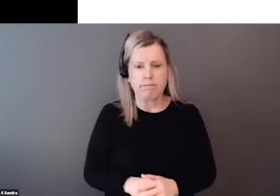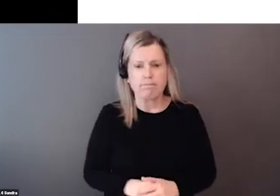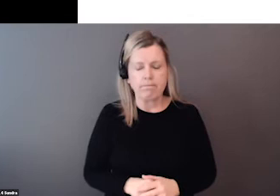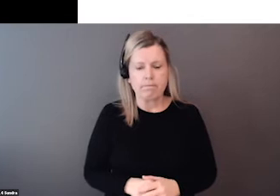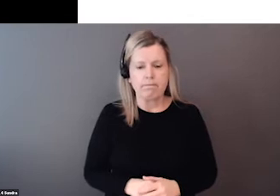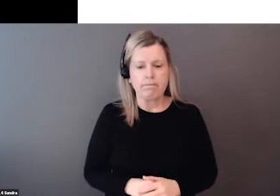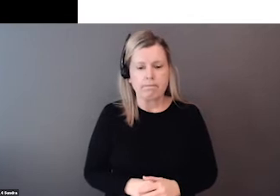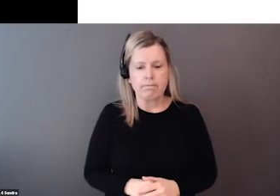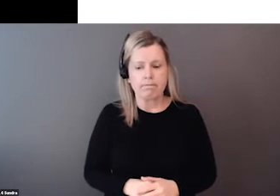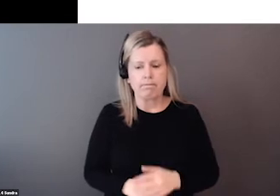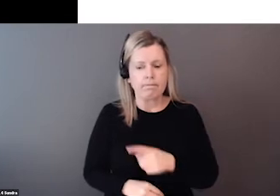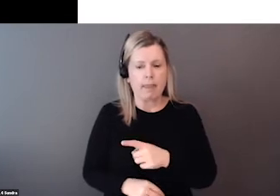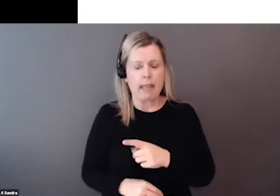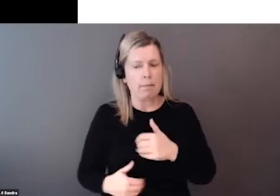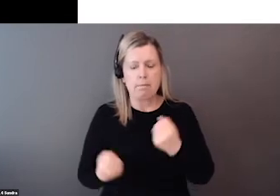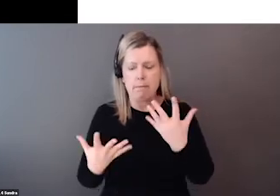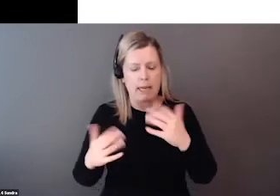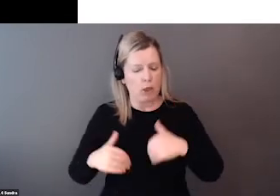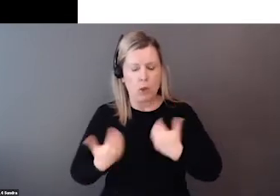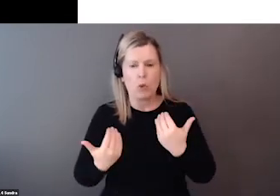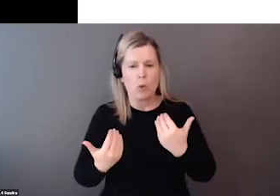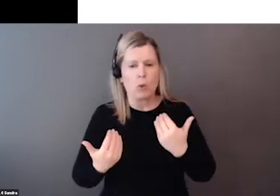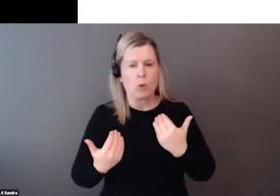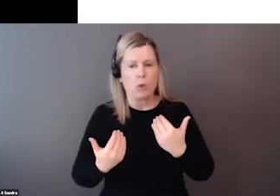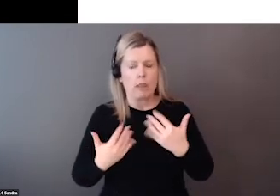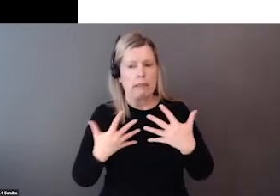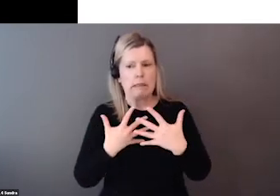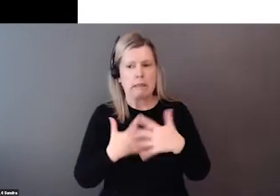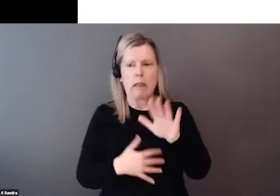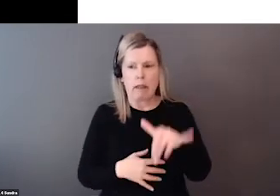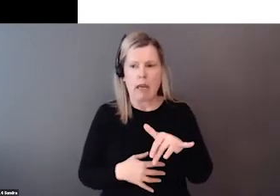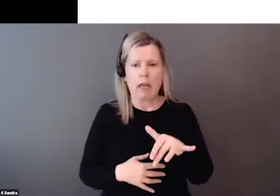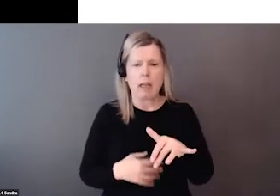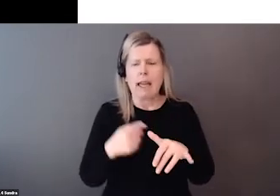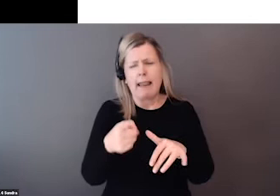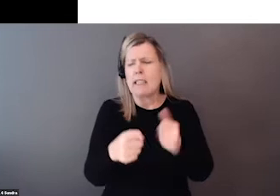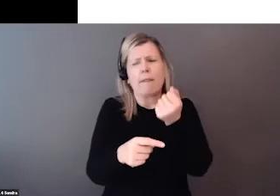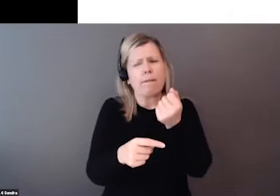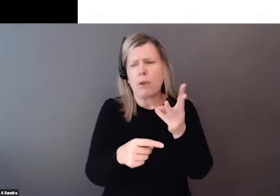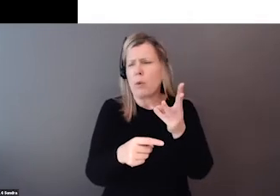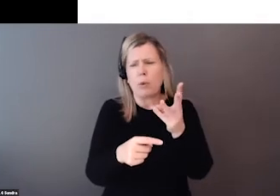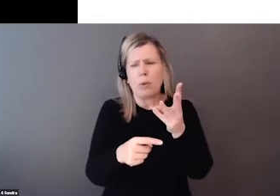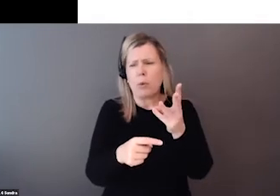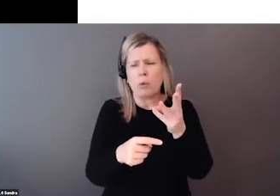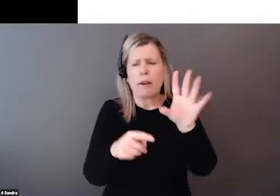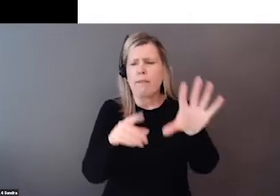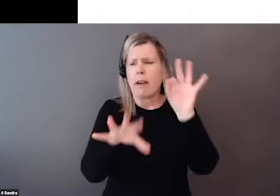that a lot of young people in this research discussed. And so this is just a teaser to some findings that we have been really engaged in